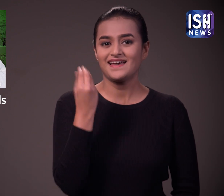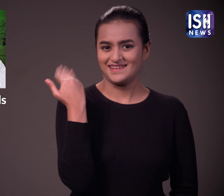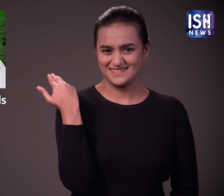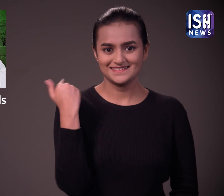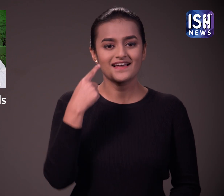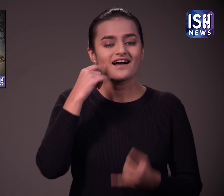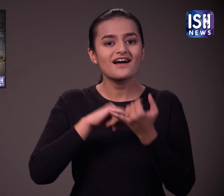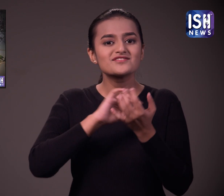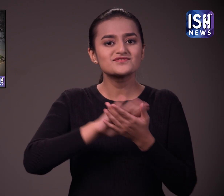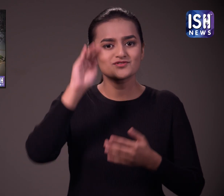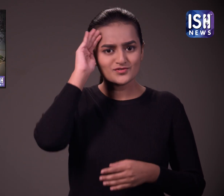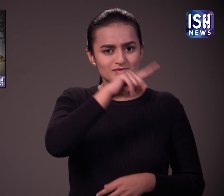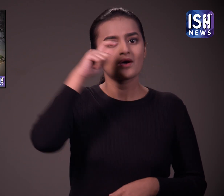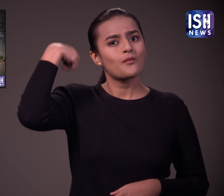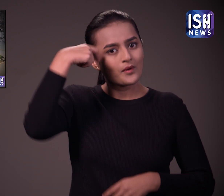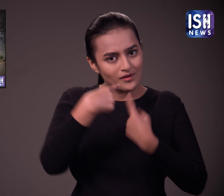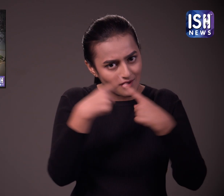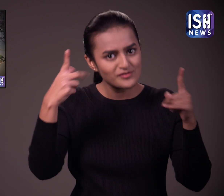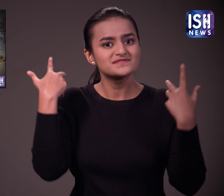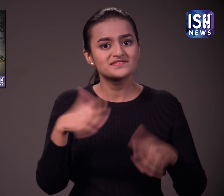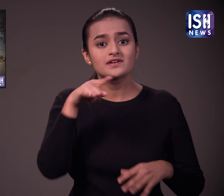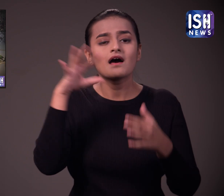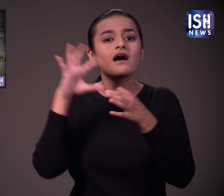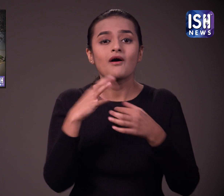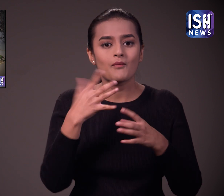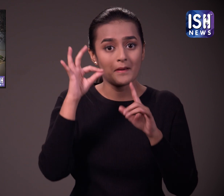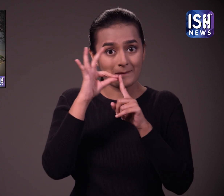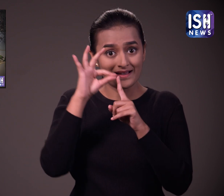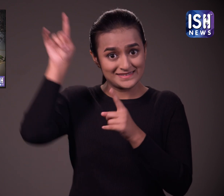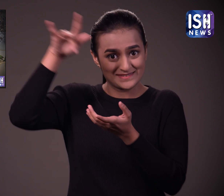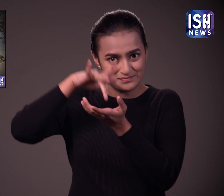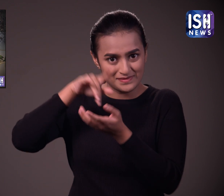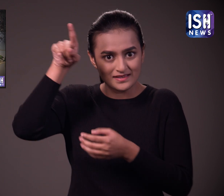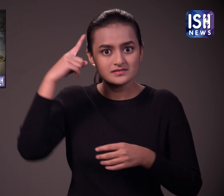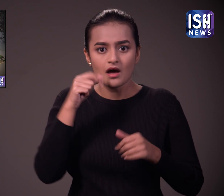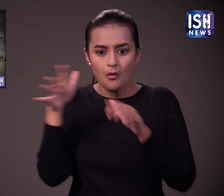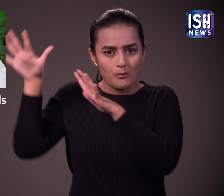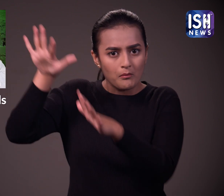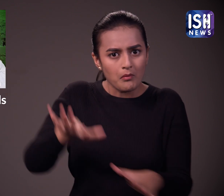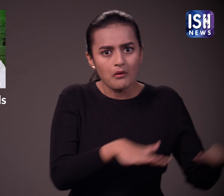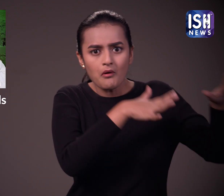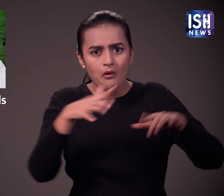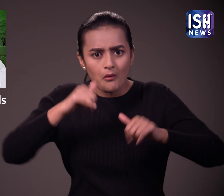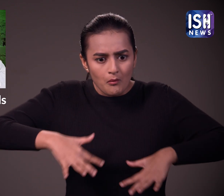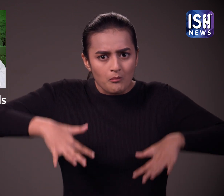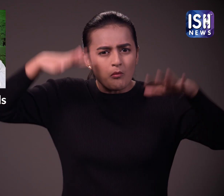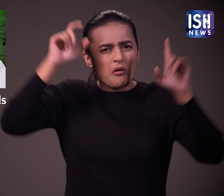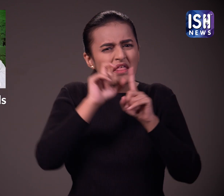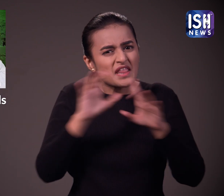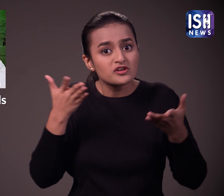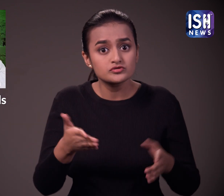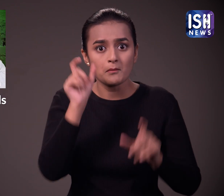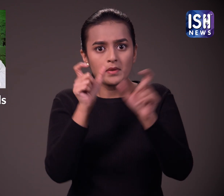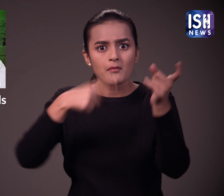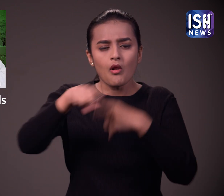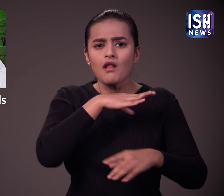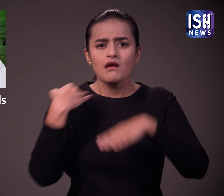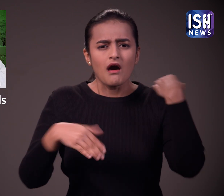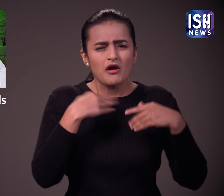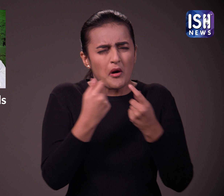Recently ISH News released a video about dangerous floods in Pakistan that killed many people.